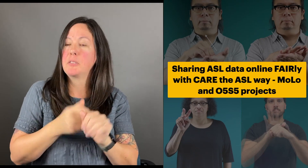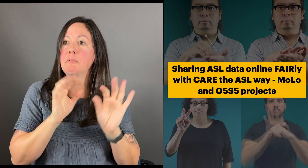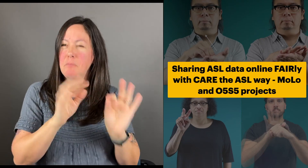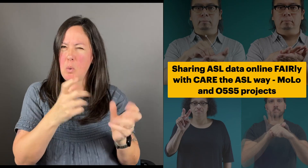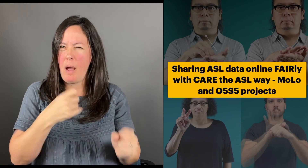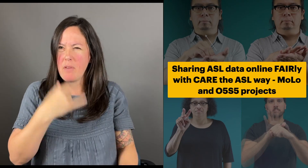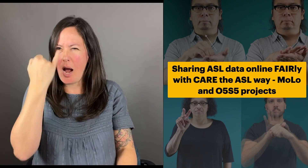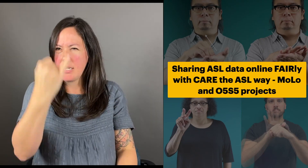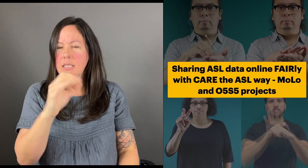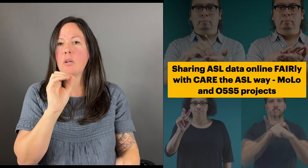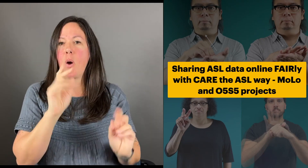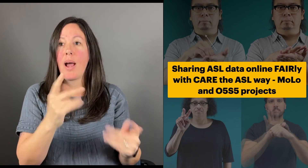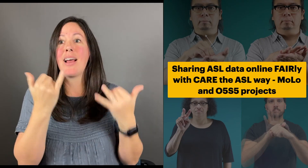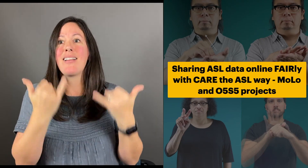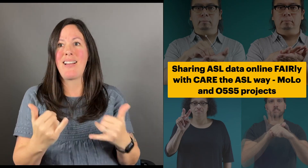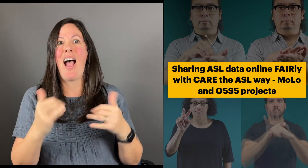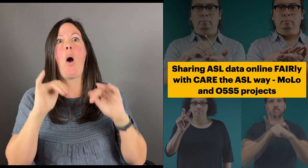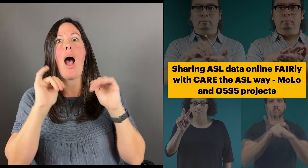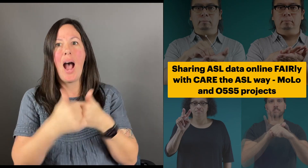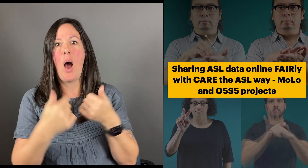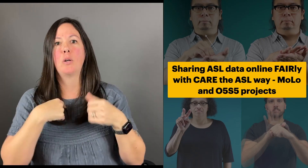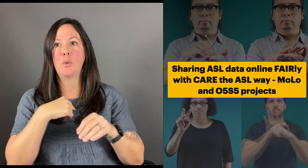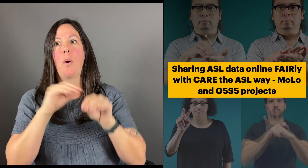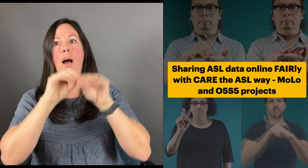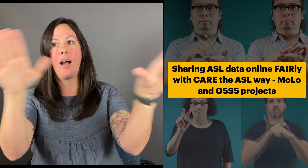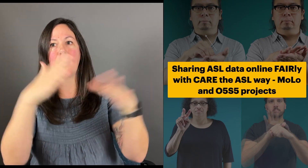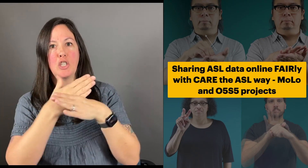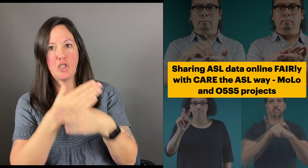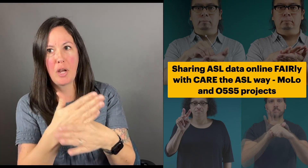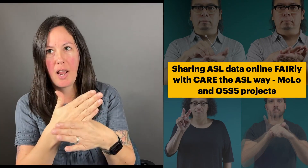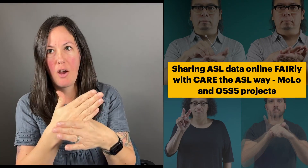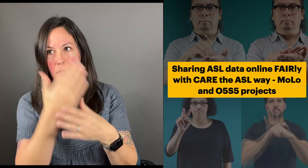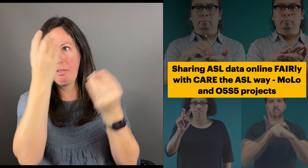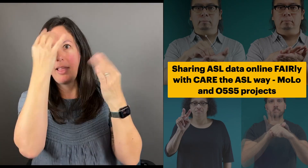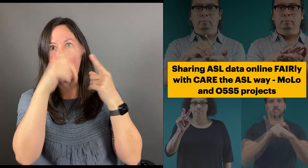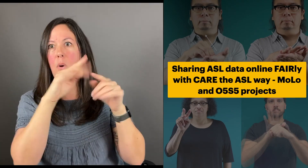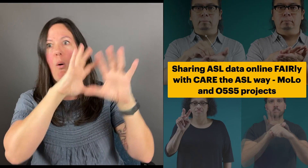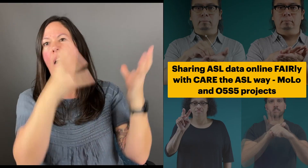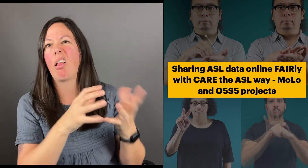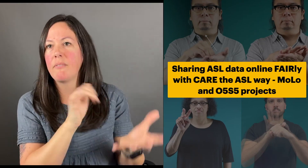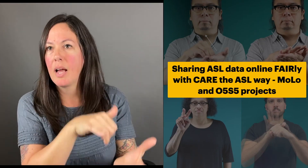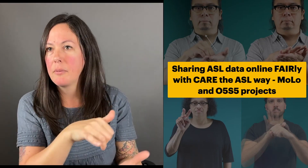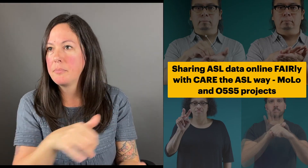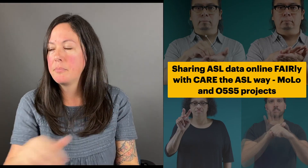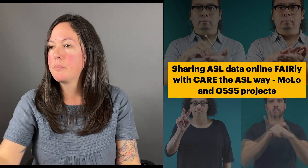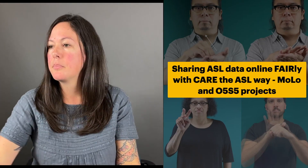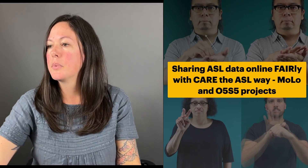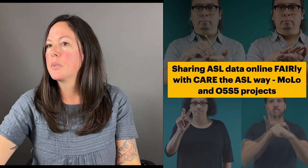shift Focus to the molo and O uh documenting coid projects and how we are